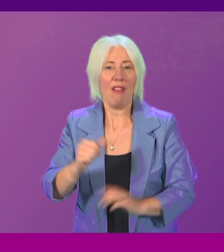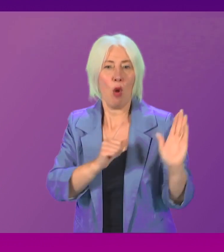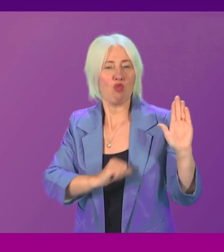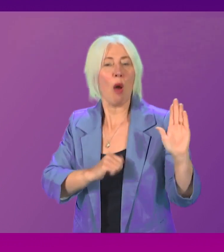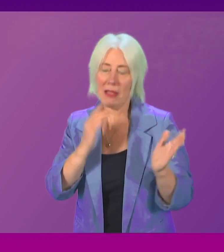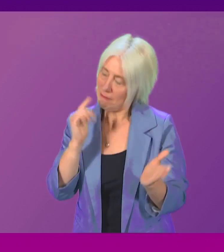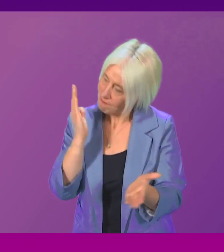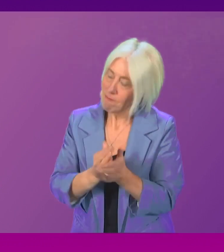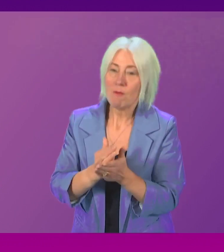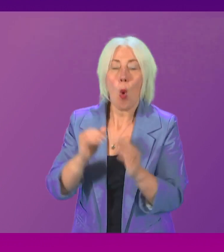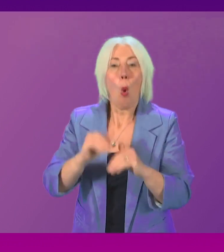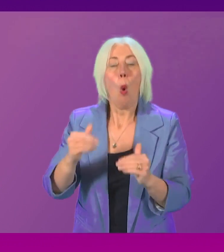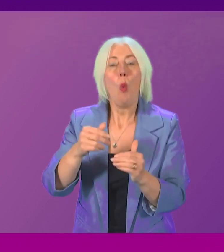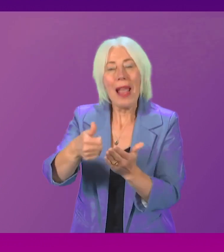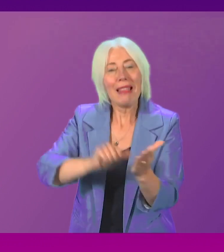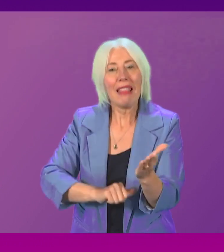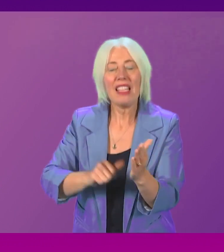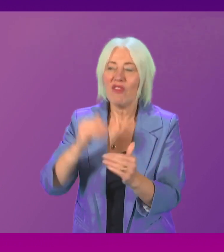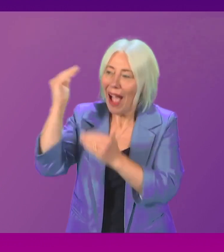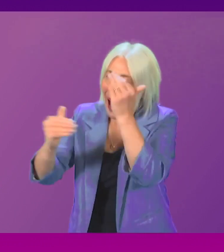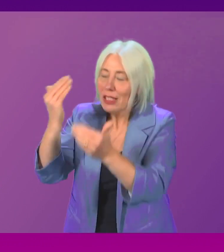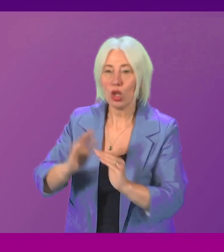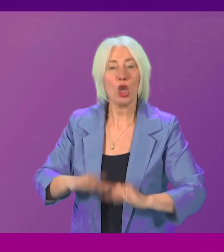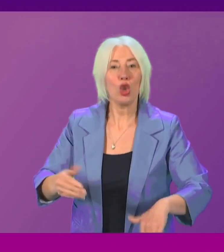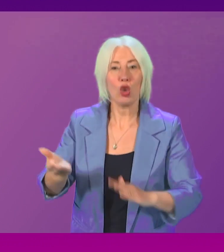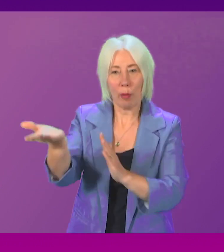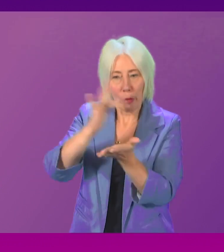waiting lists for both children and adults by March 2023.